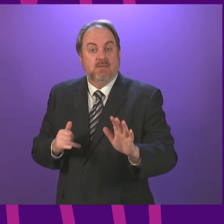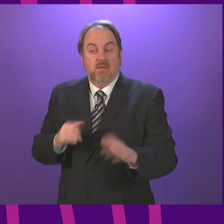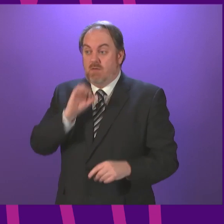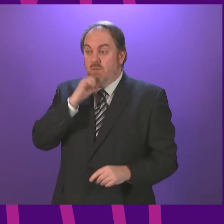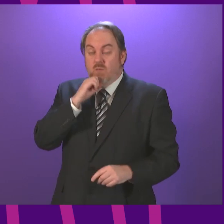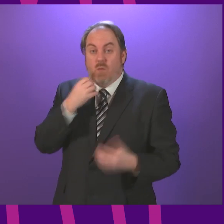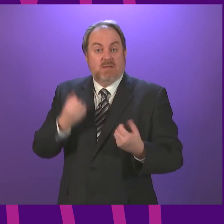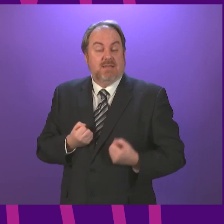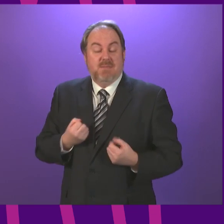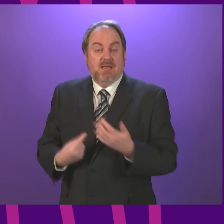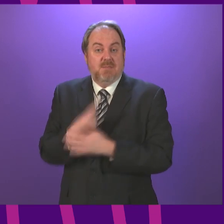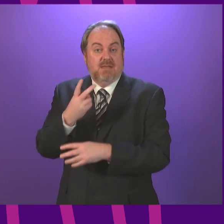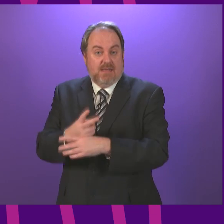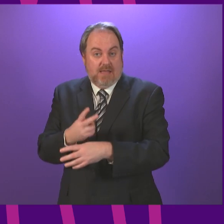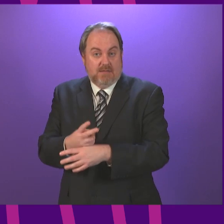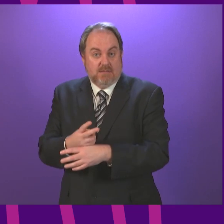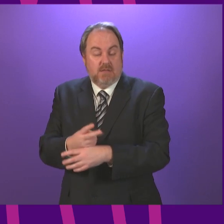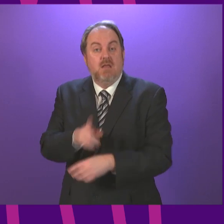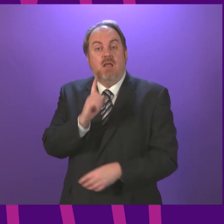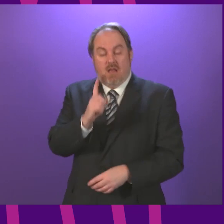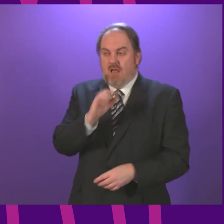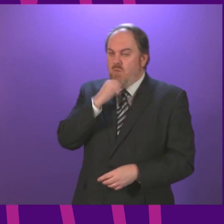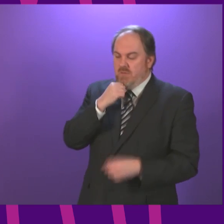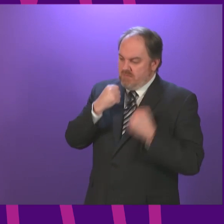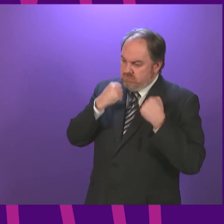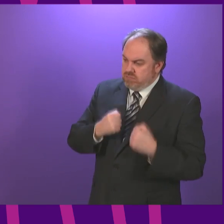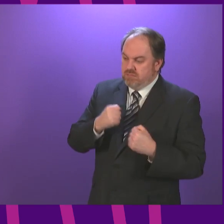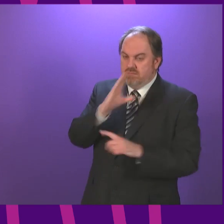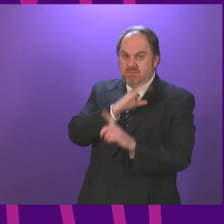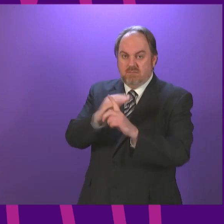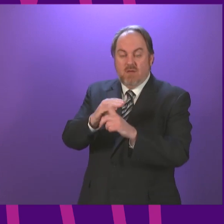are replicated, and I will be making that very clear to the football clubs that are involved.